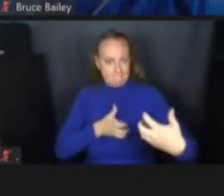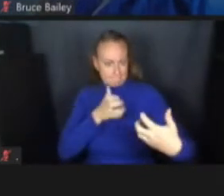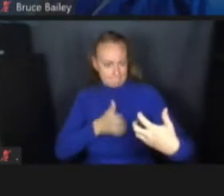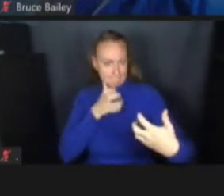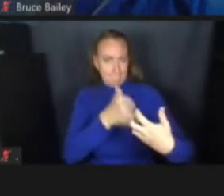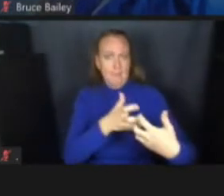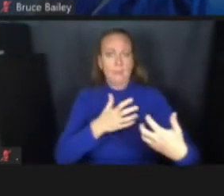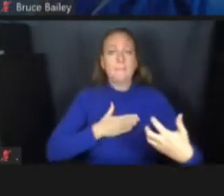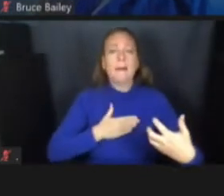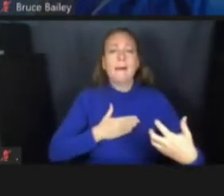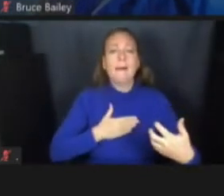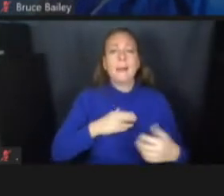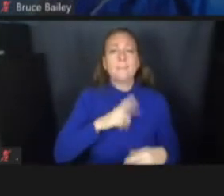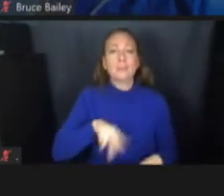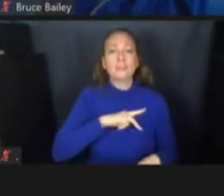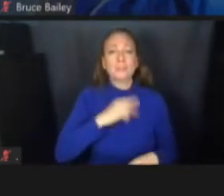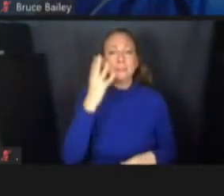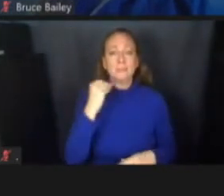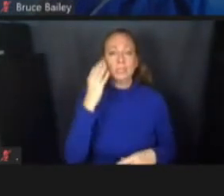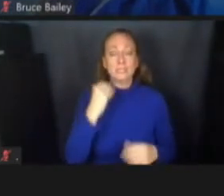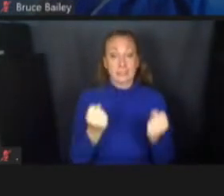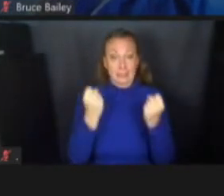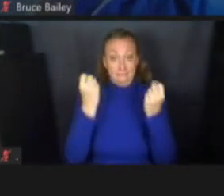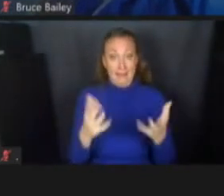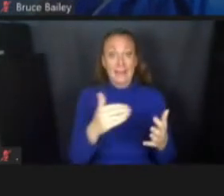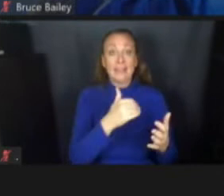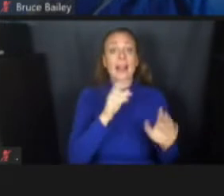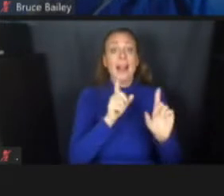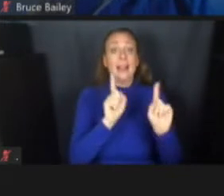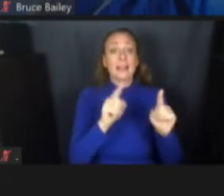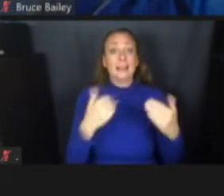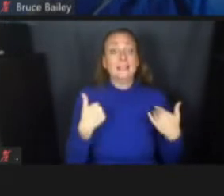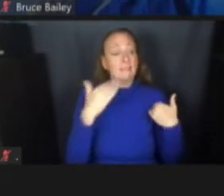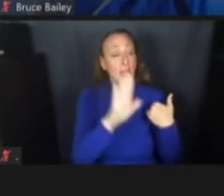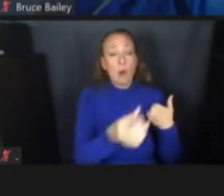Meeting attendees have their own assistive technology that is already configured for their use.